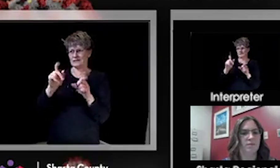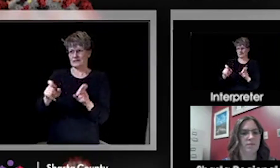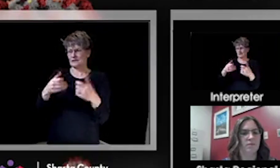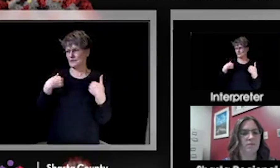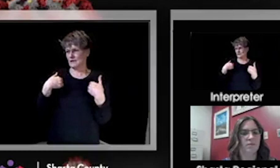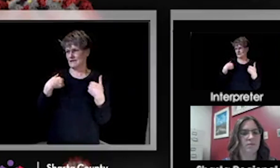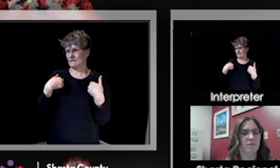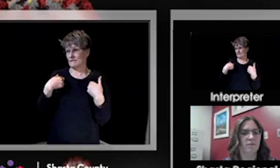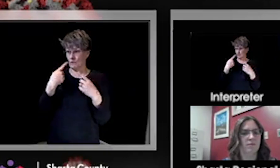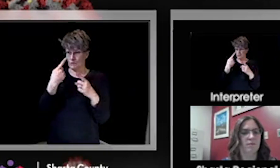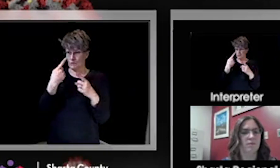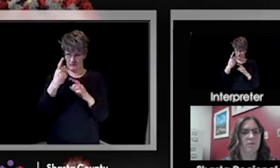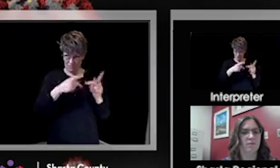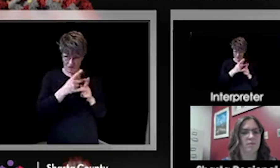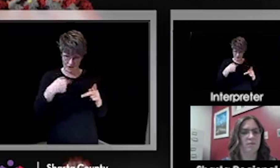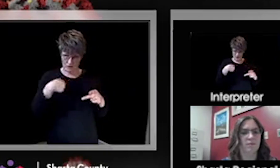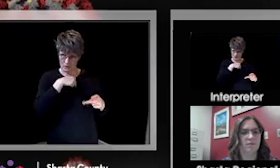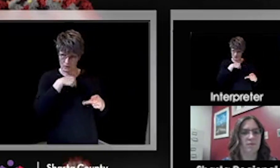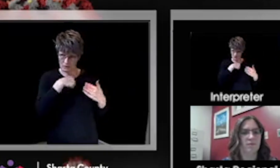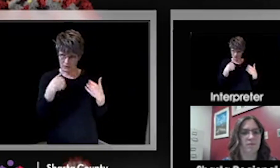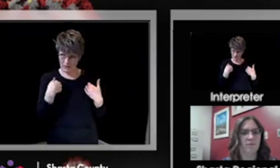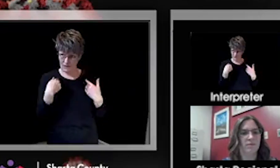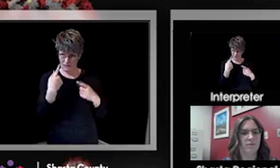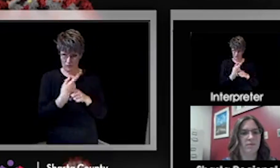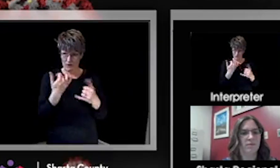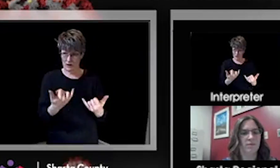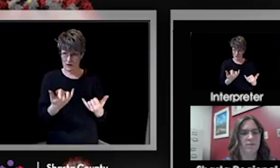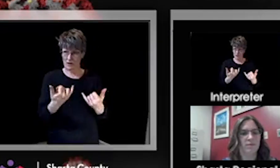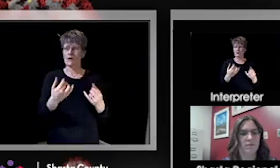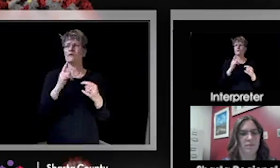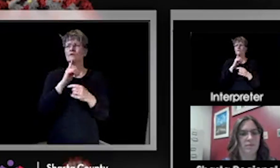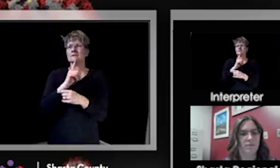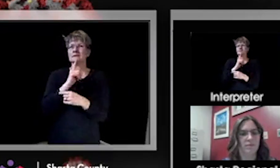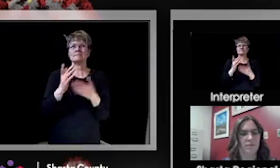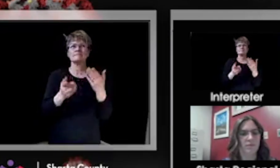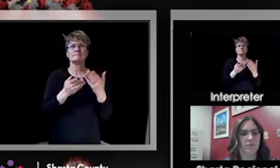of testing that we are doing more broadly right now actually tests for the nucleic acid